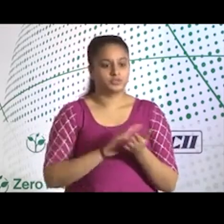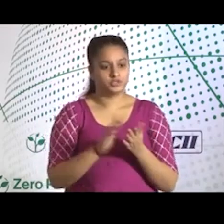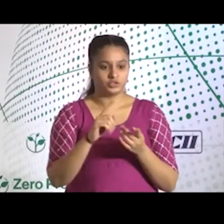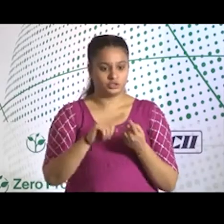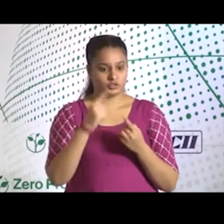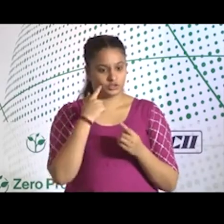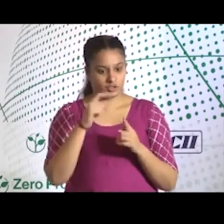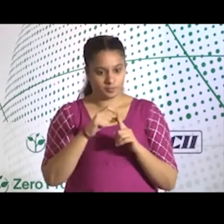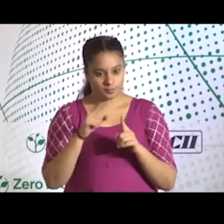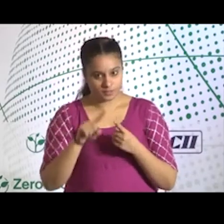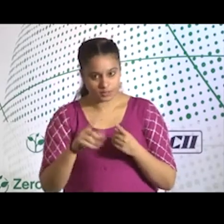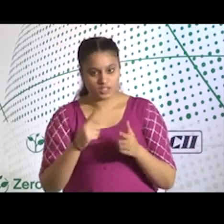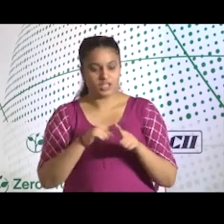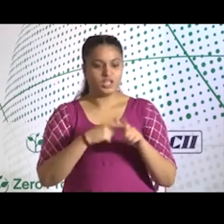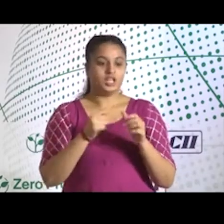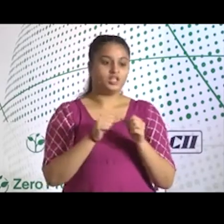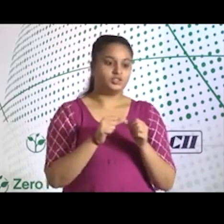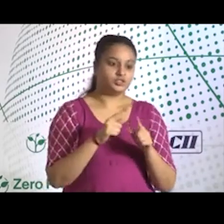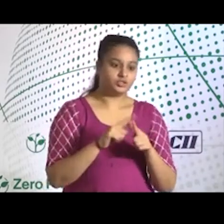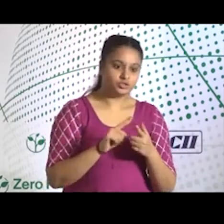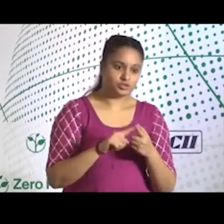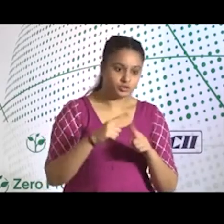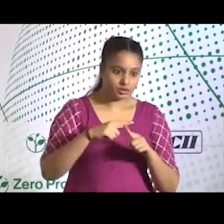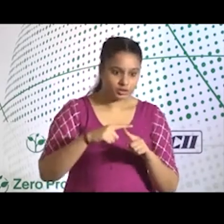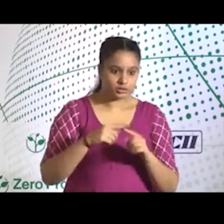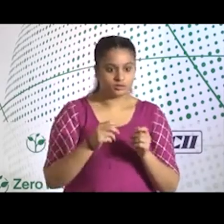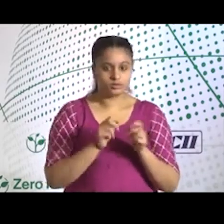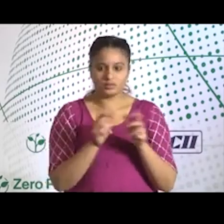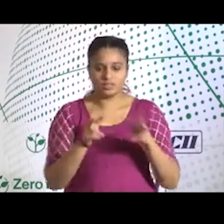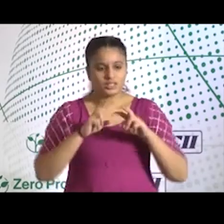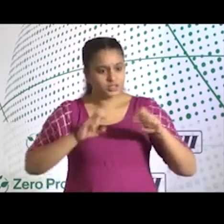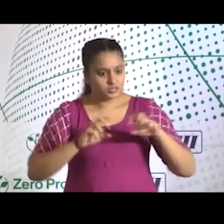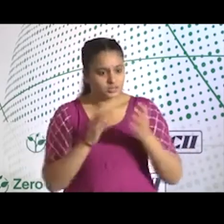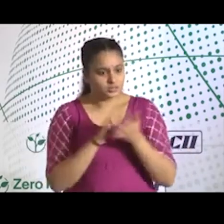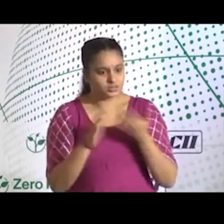just have all recorded the research that